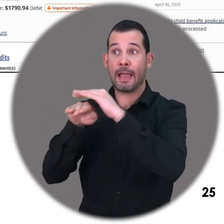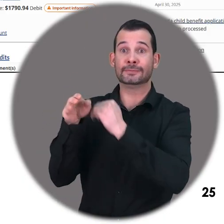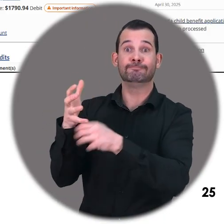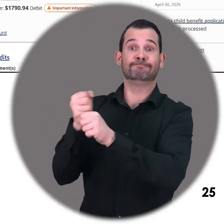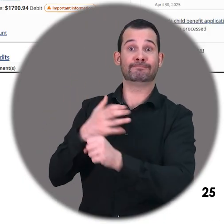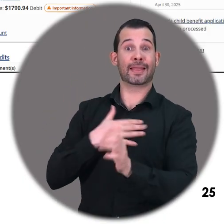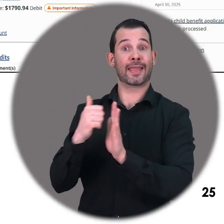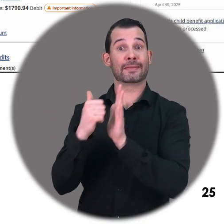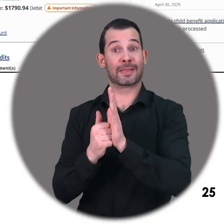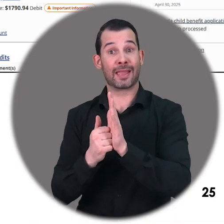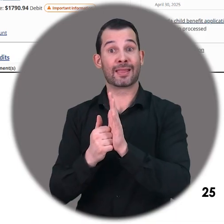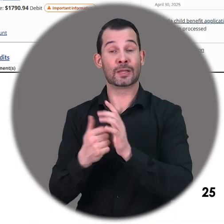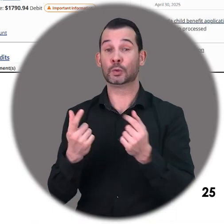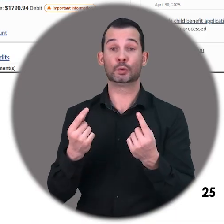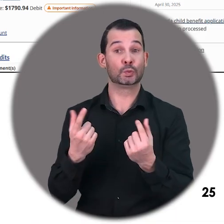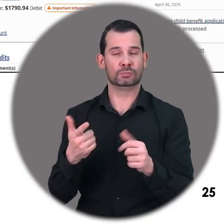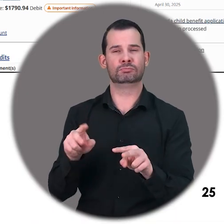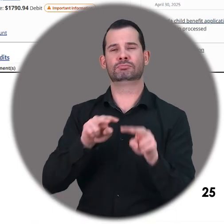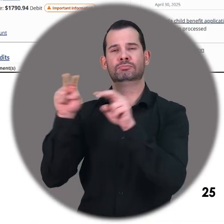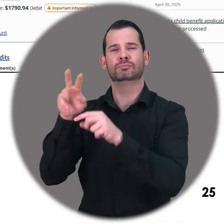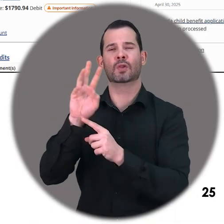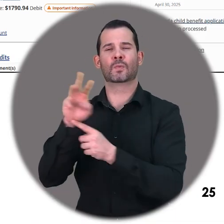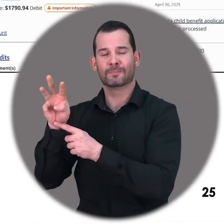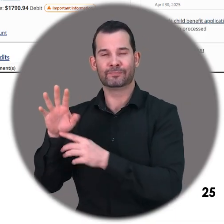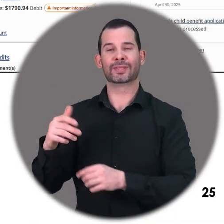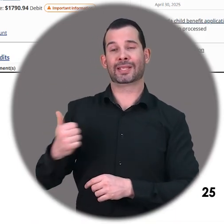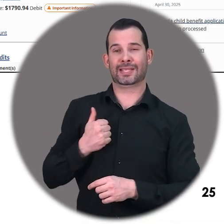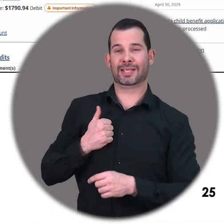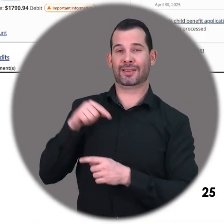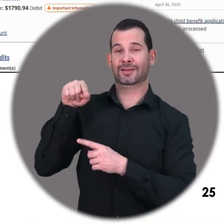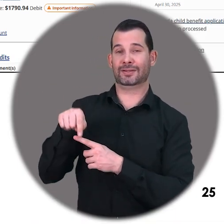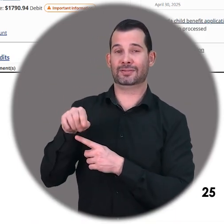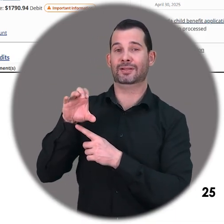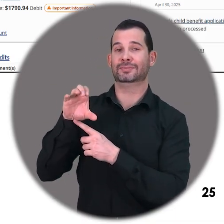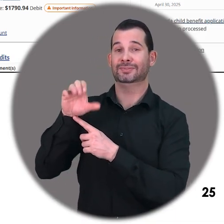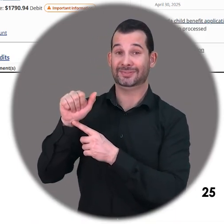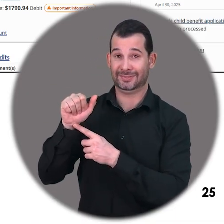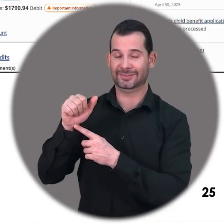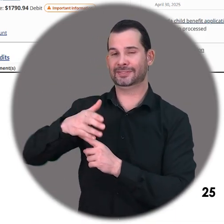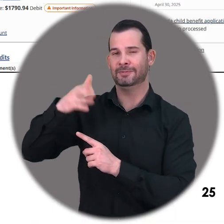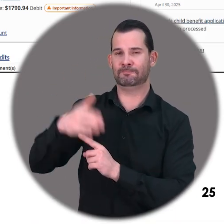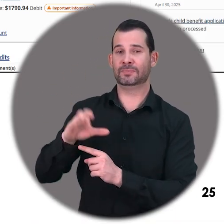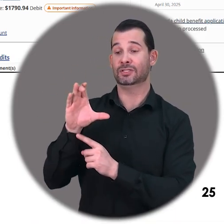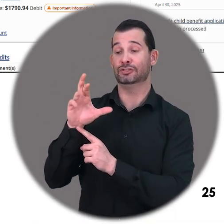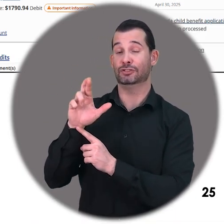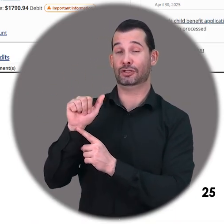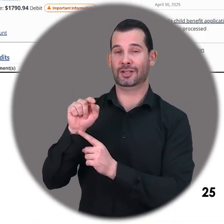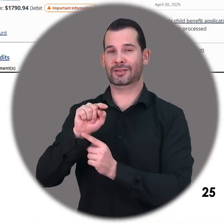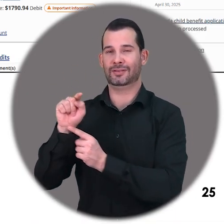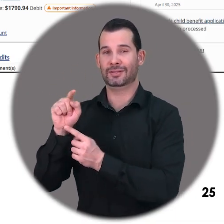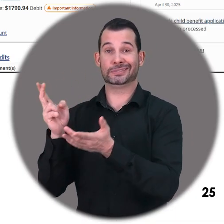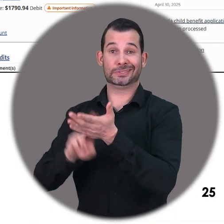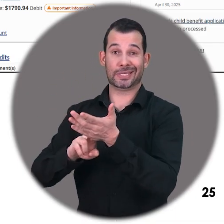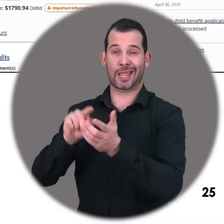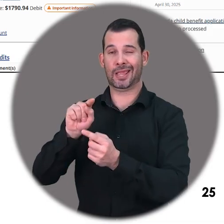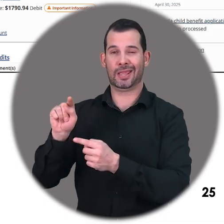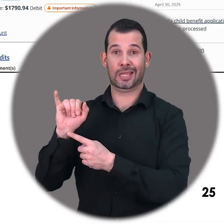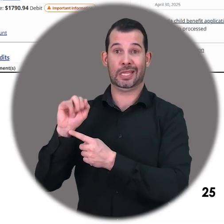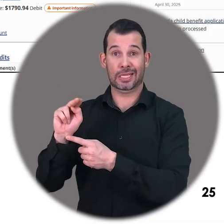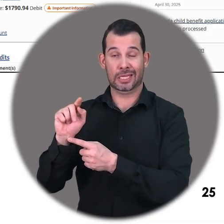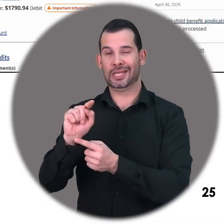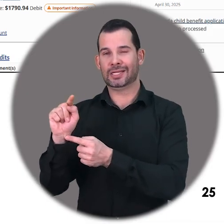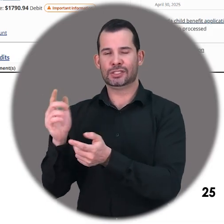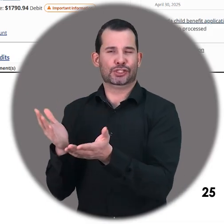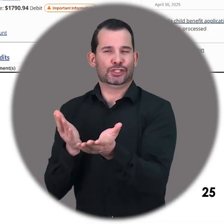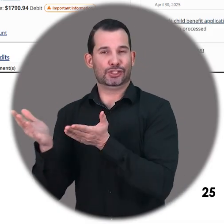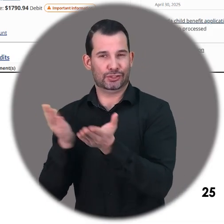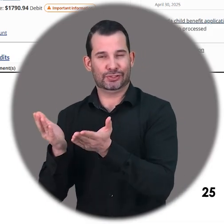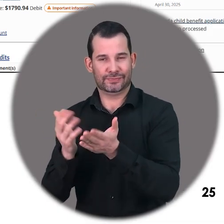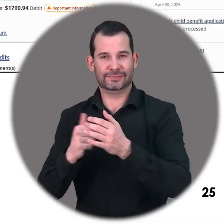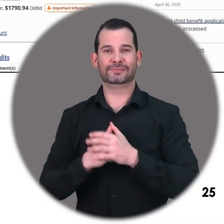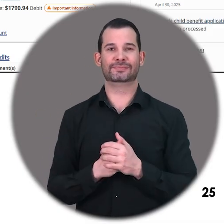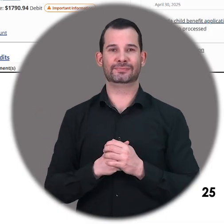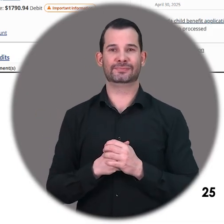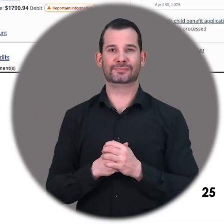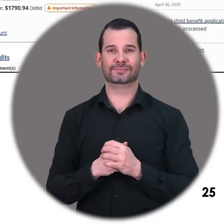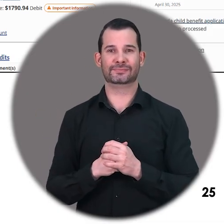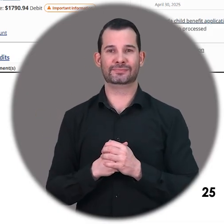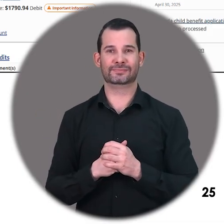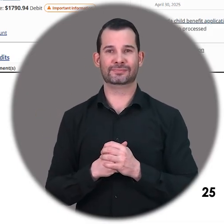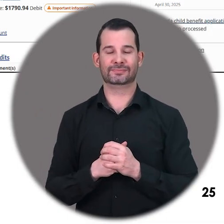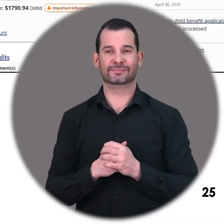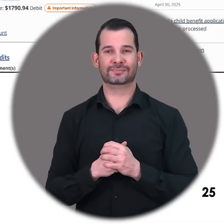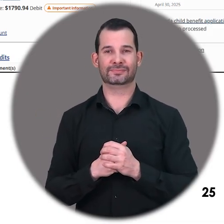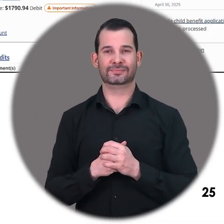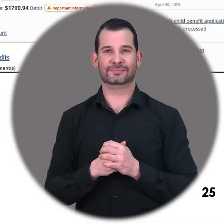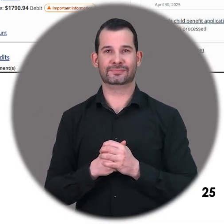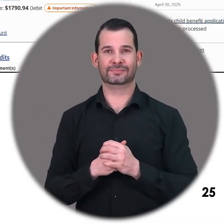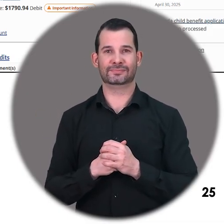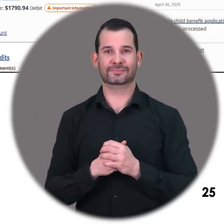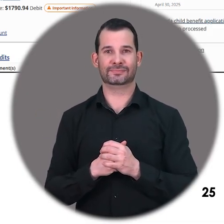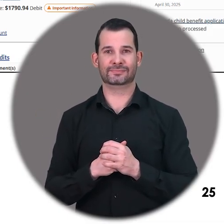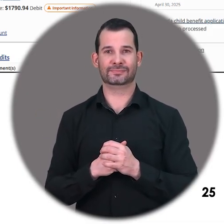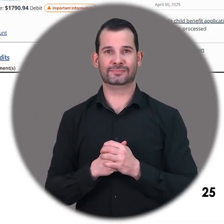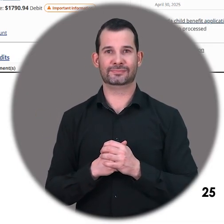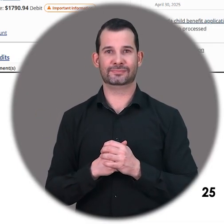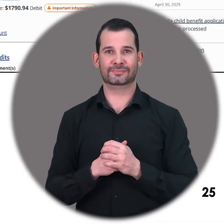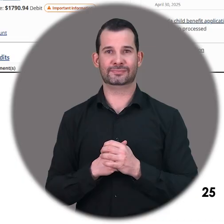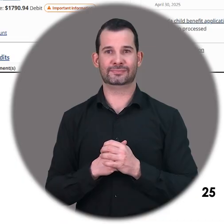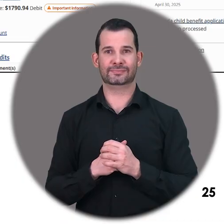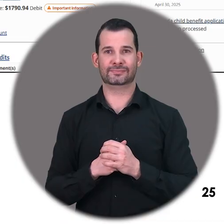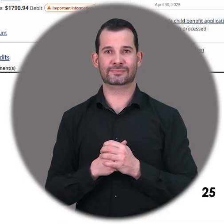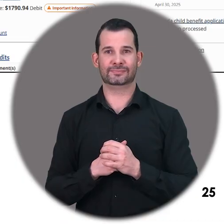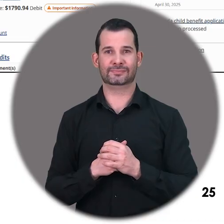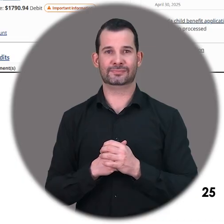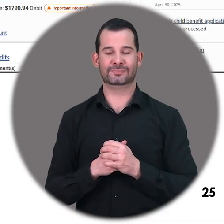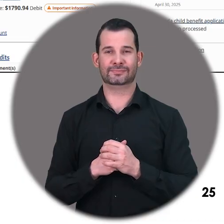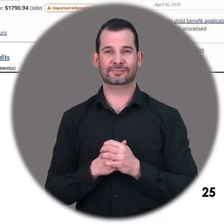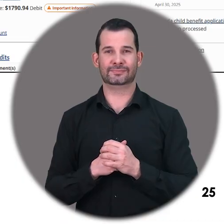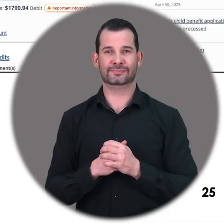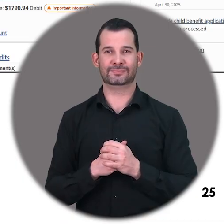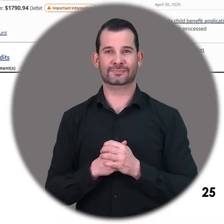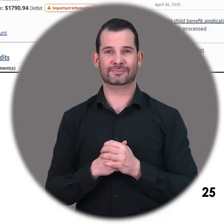to access My Account, go to canada.ca/cra-sign-in-services